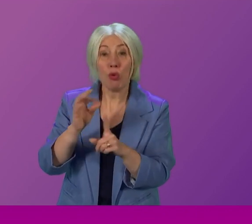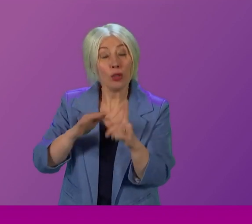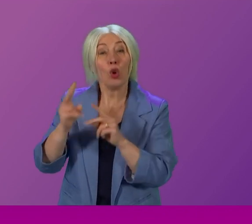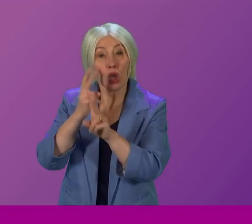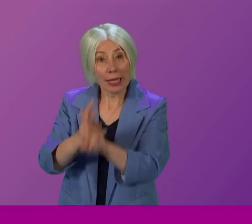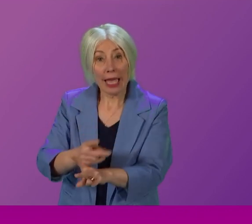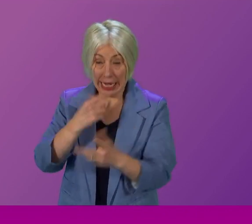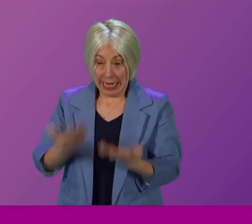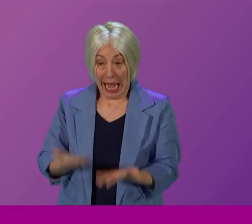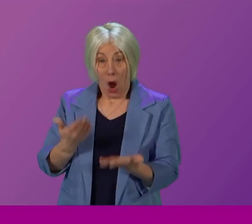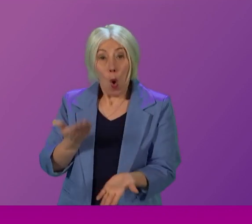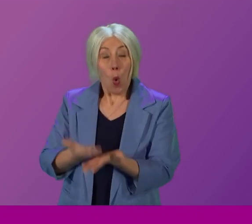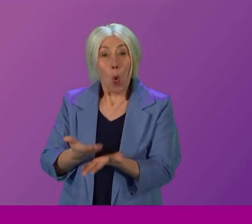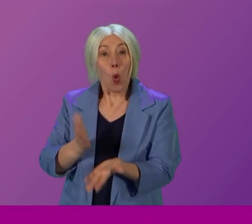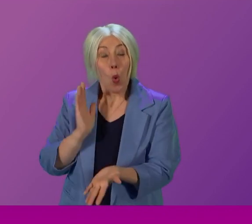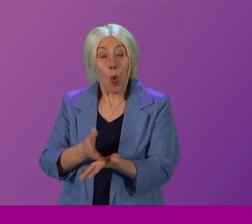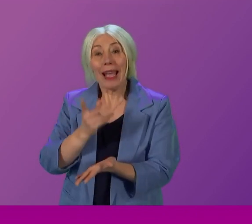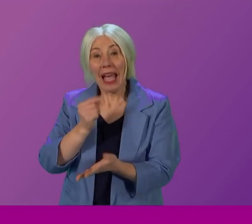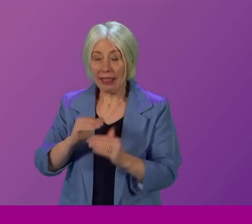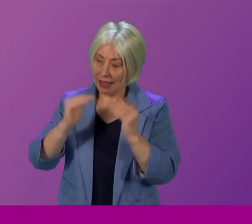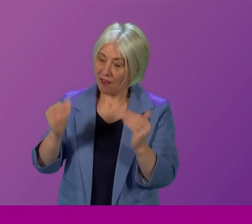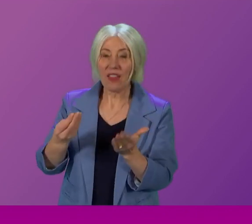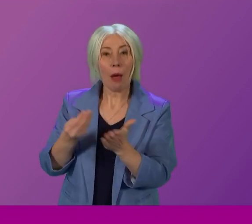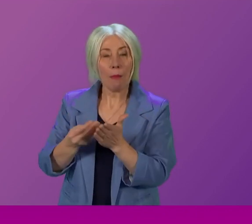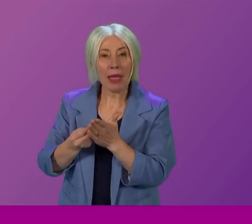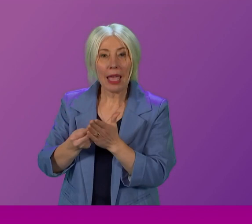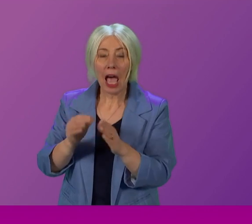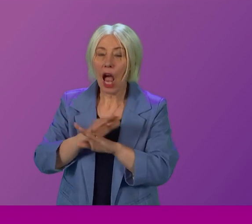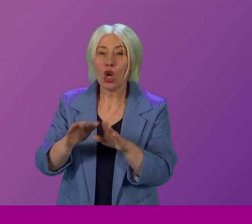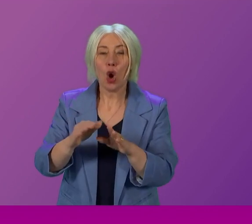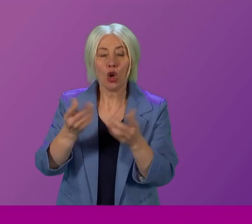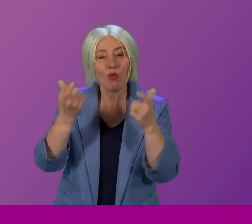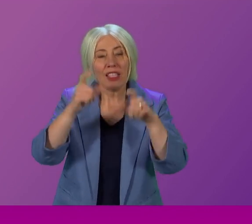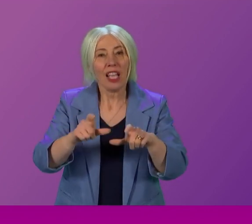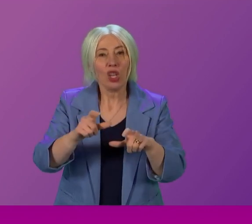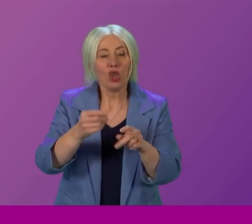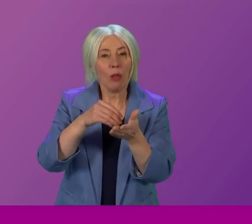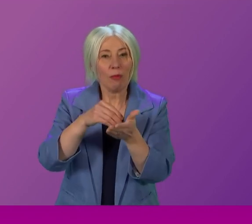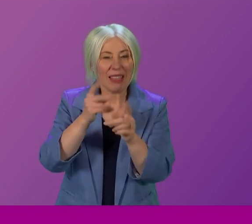now, such as fair pay and ending non-residential care charges, but the sector is concerned that